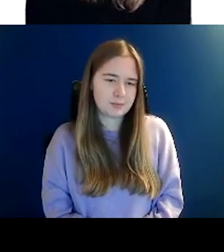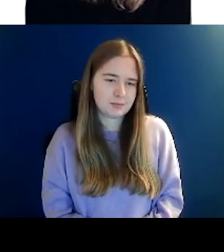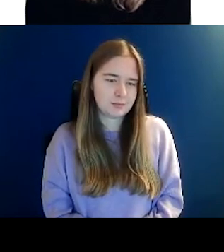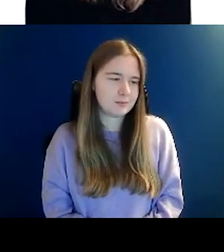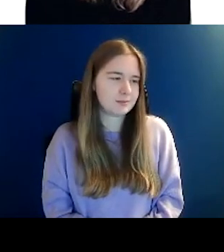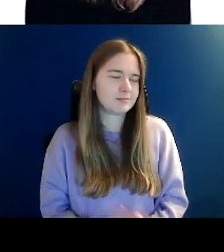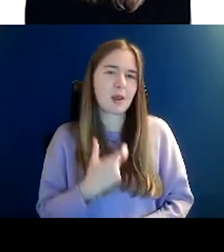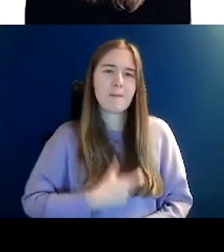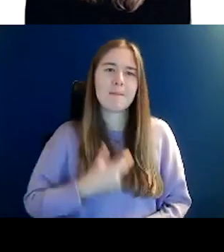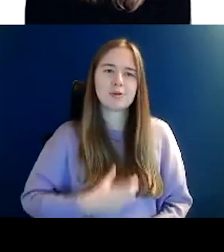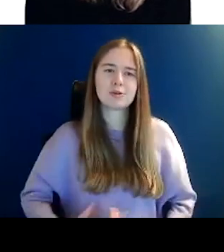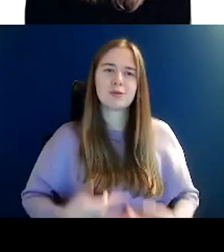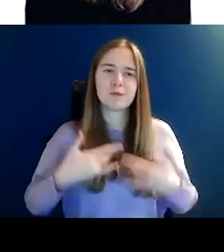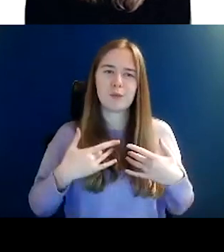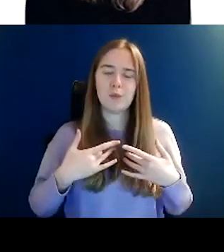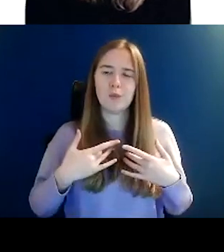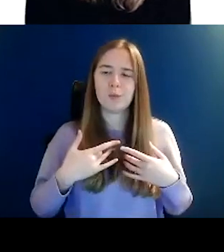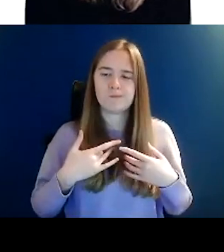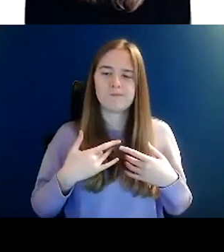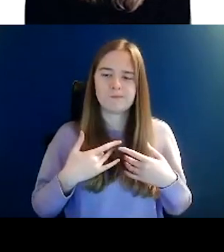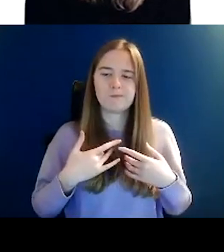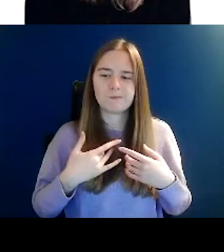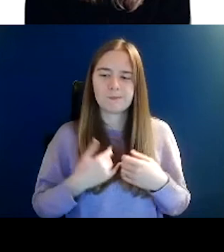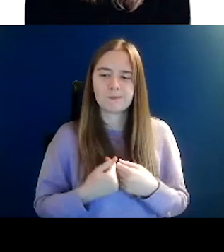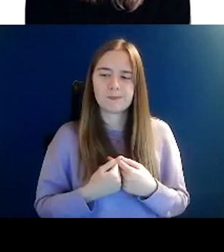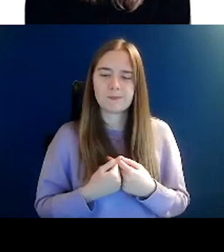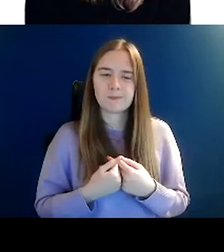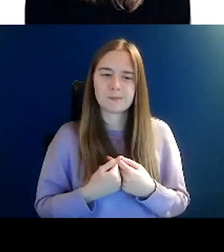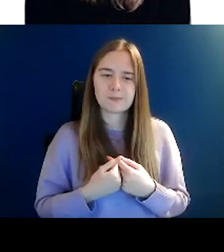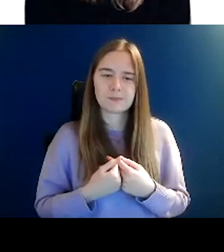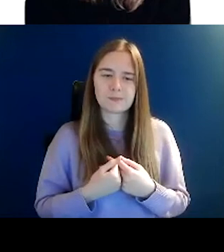I think like an education and understanding,